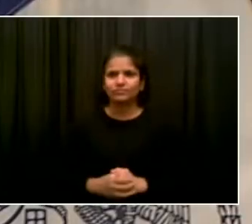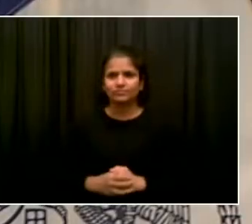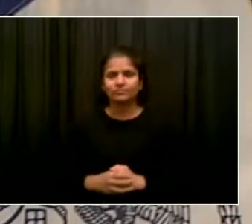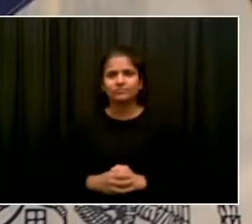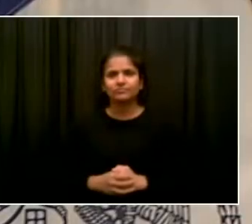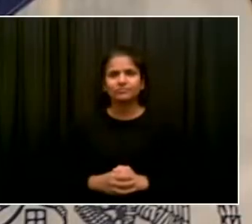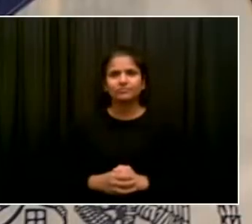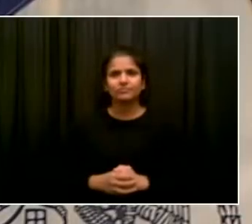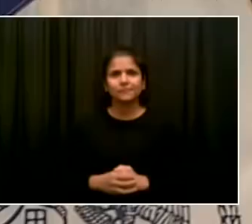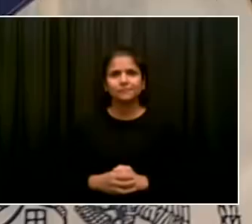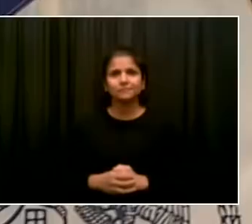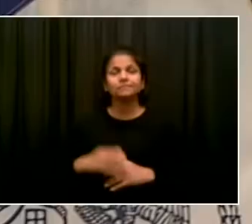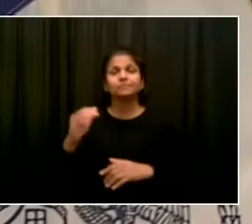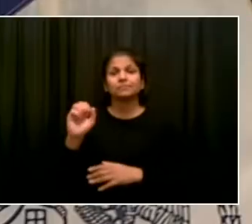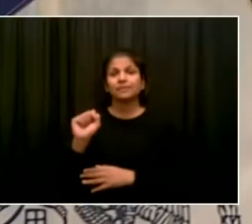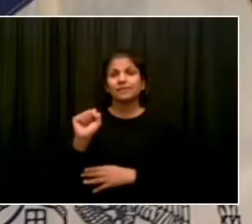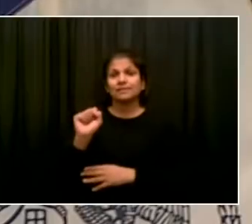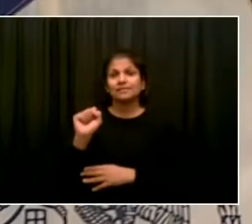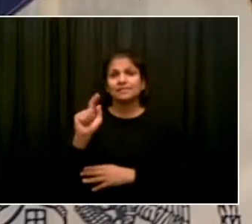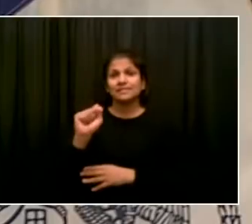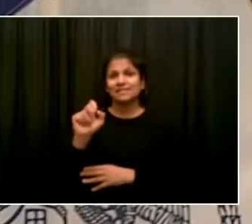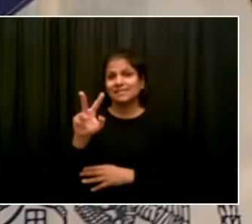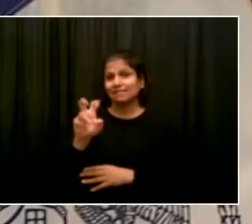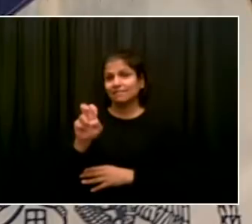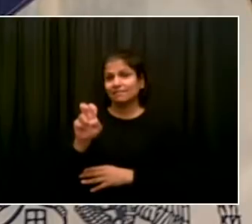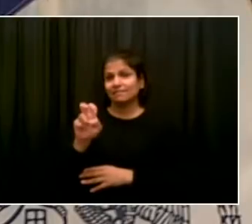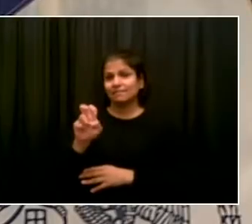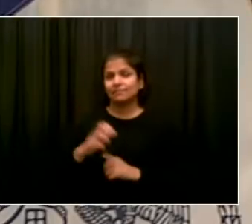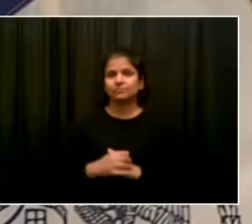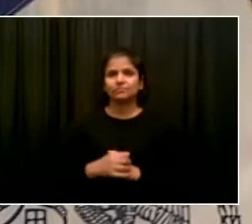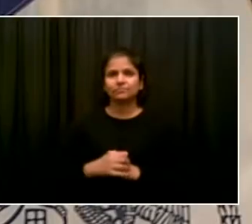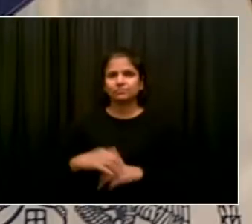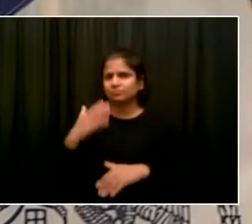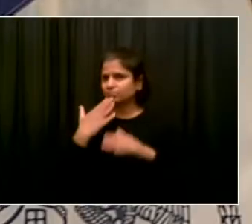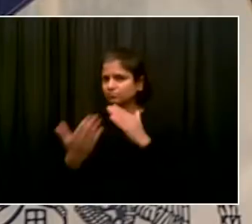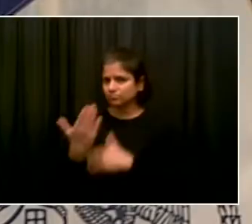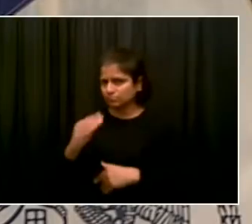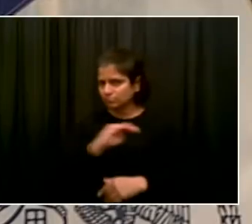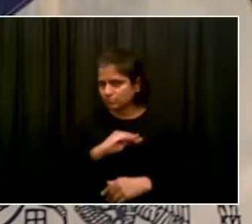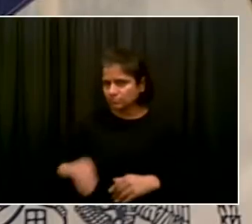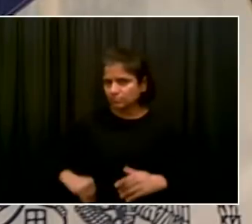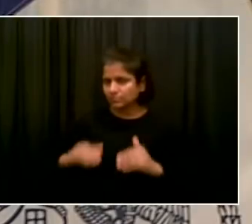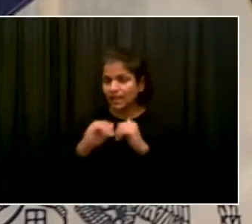MORE PEOPLE CONNECETD O T MASS TRANST IAND THAT'S THE FUNDAMENTAL GOAL.